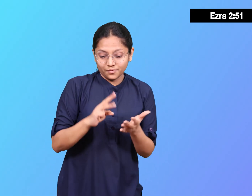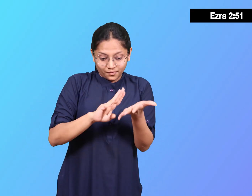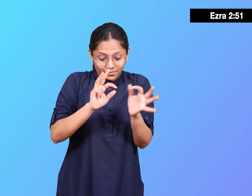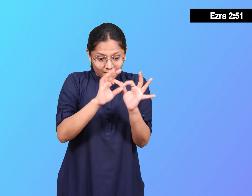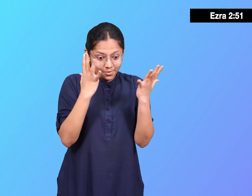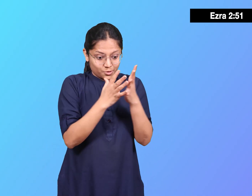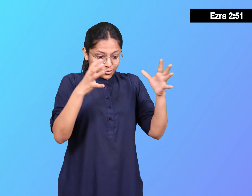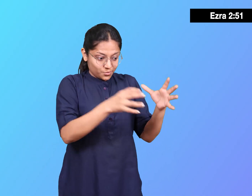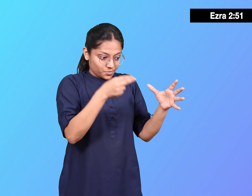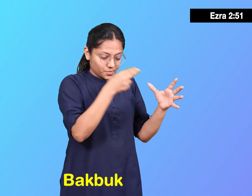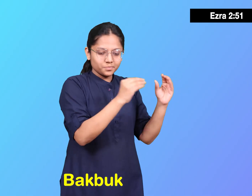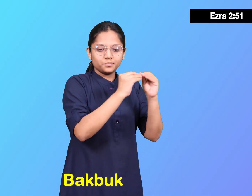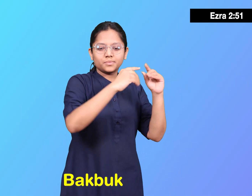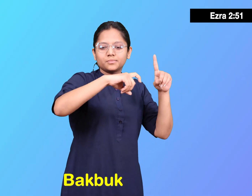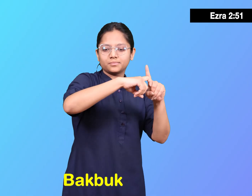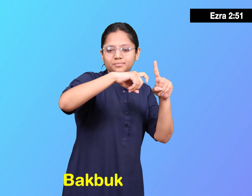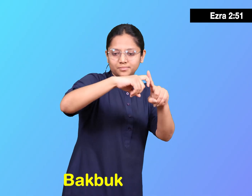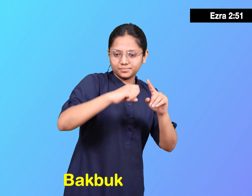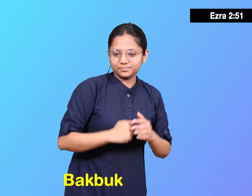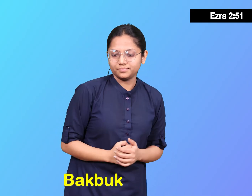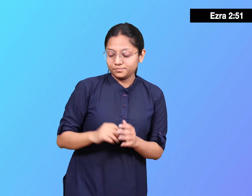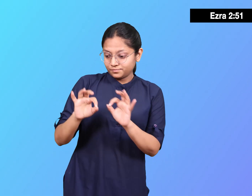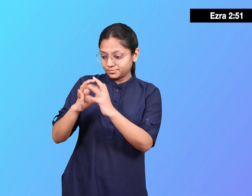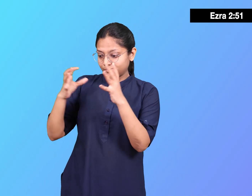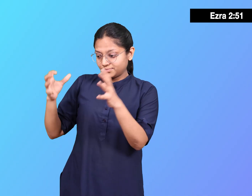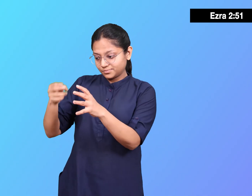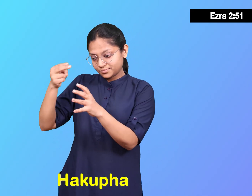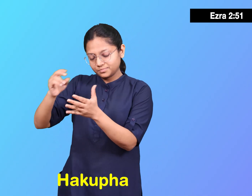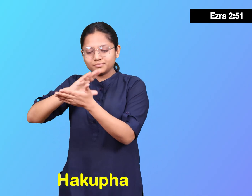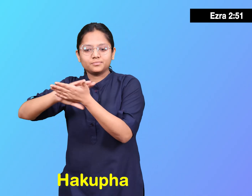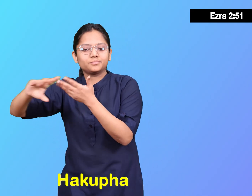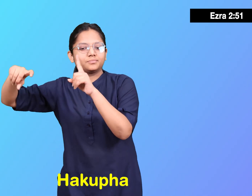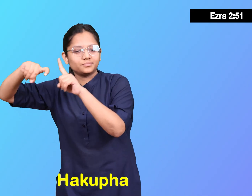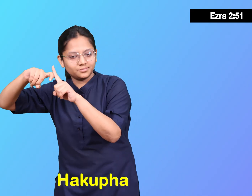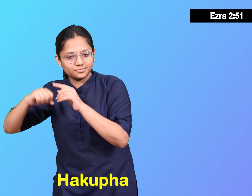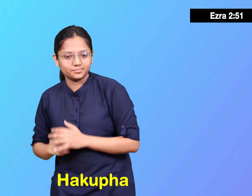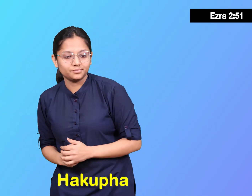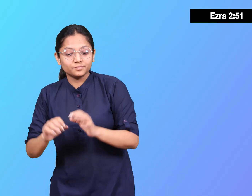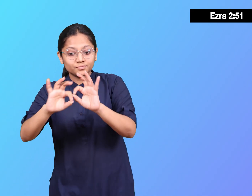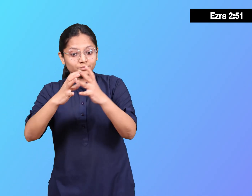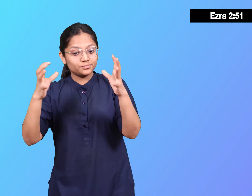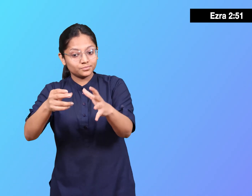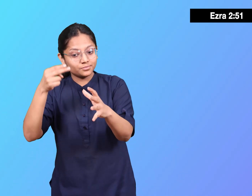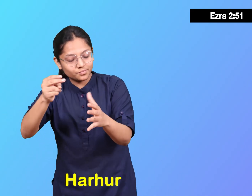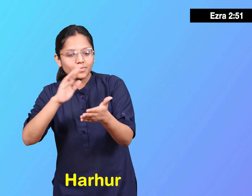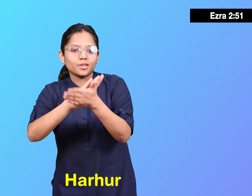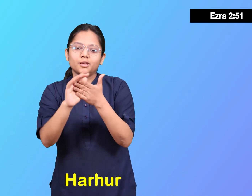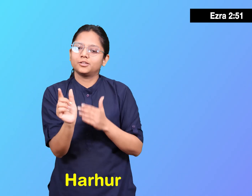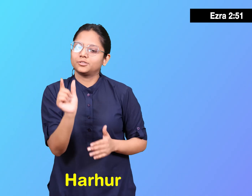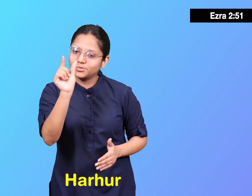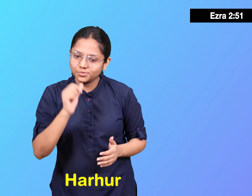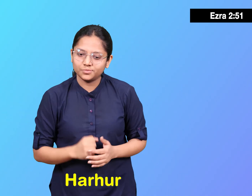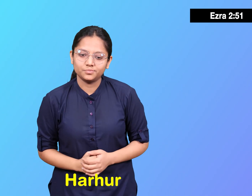Bakbuk, Hakupha, Harhur,